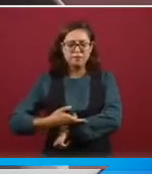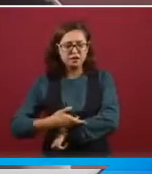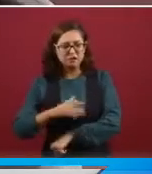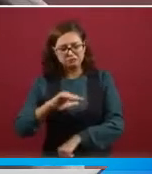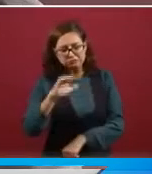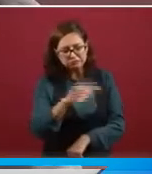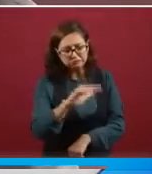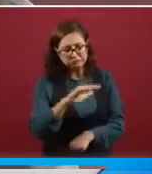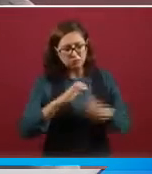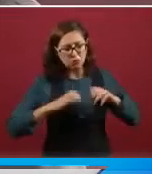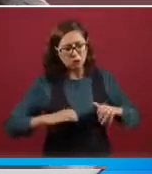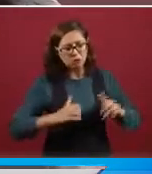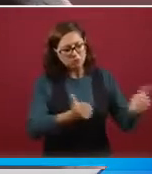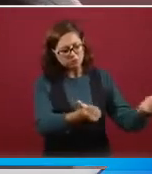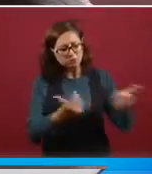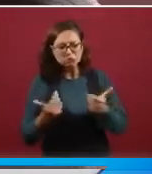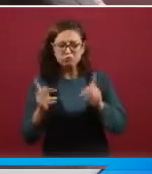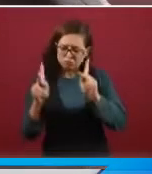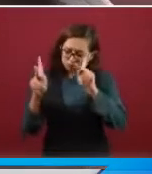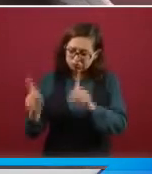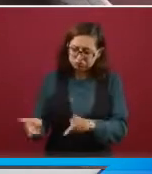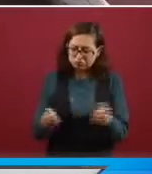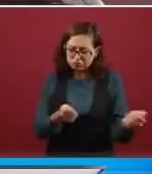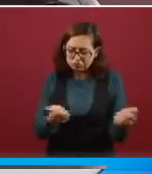with a control coordinating with the authorities of that country